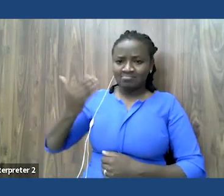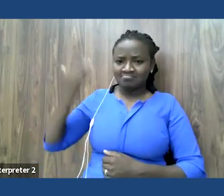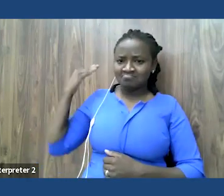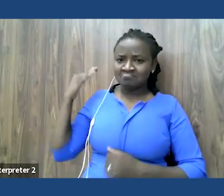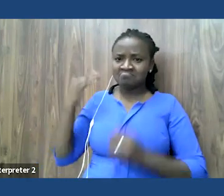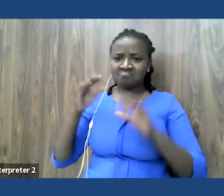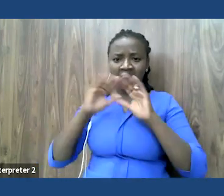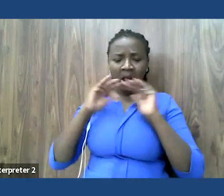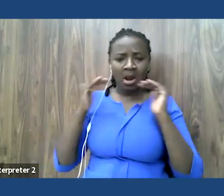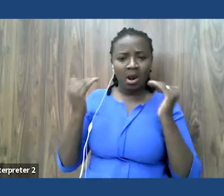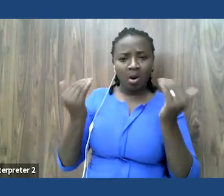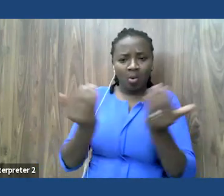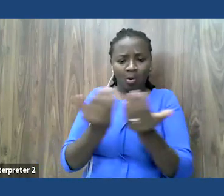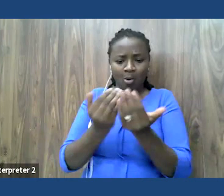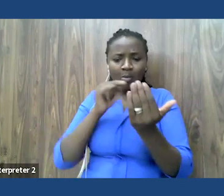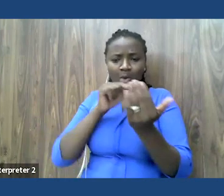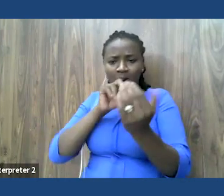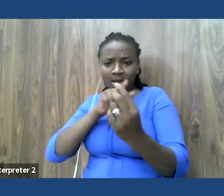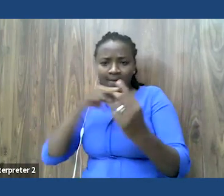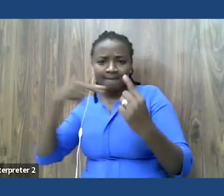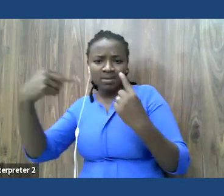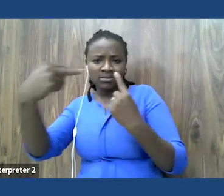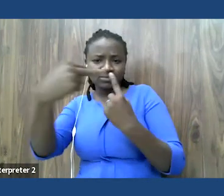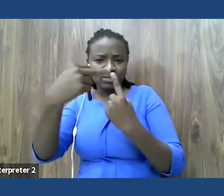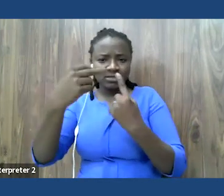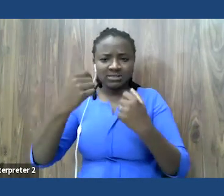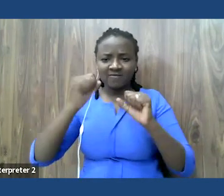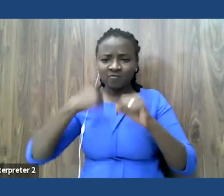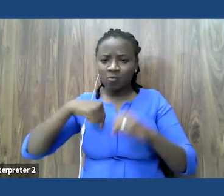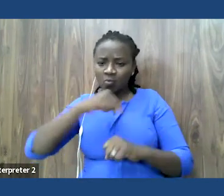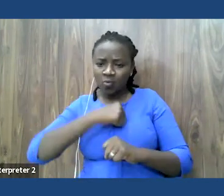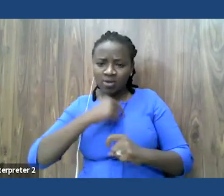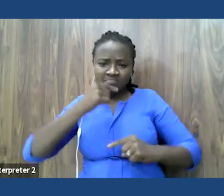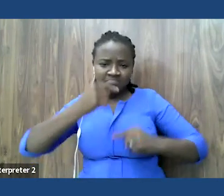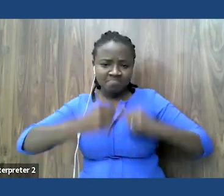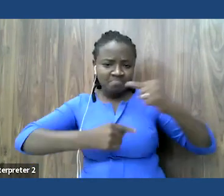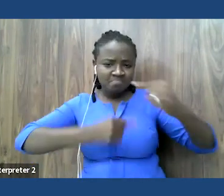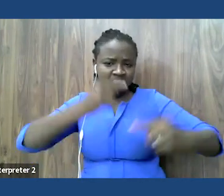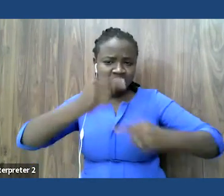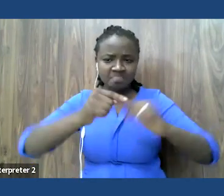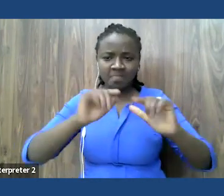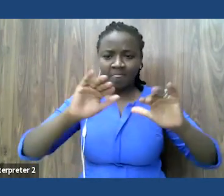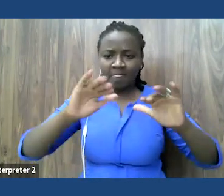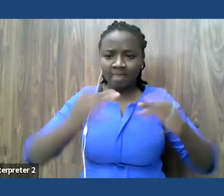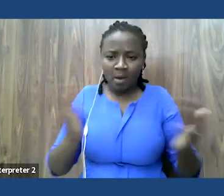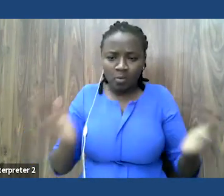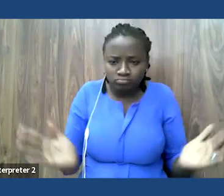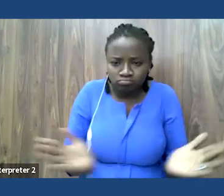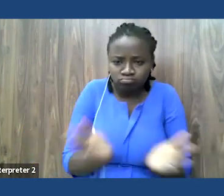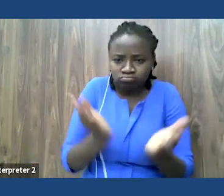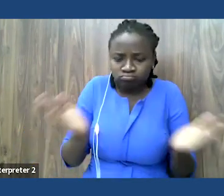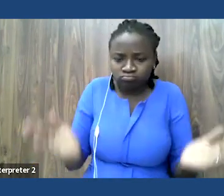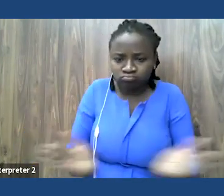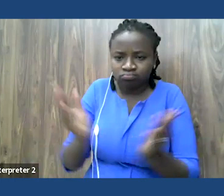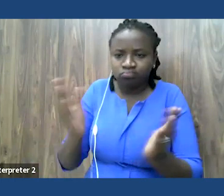offerings are global, how can we elevate the importance of older adults and their contributions